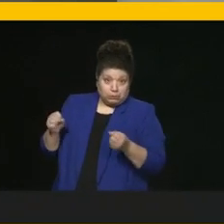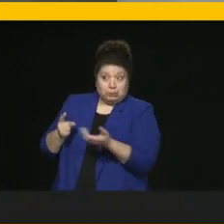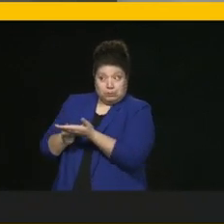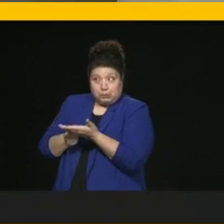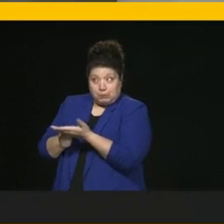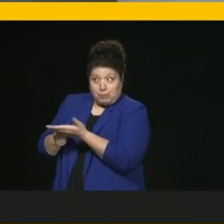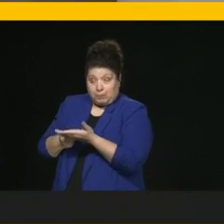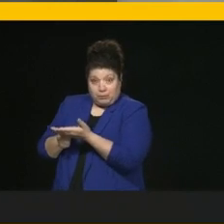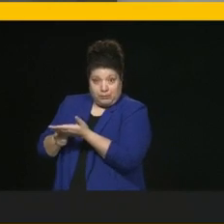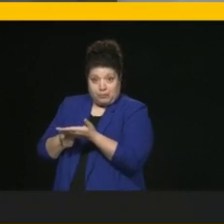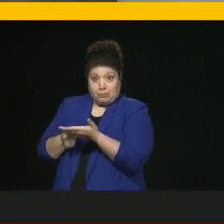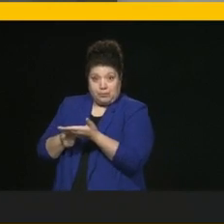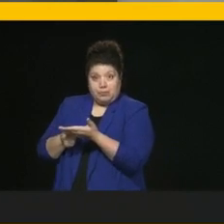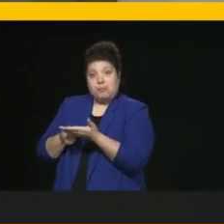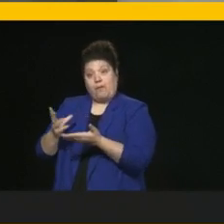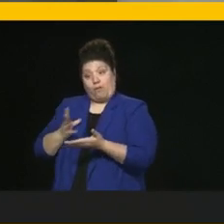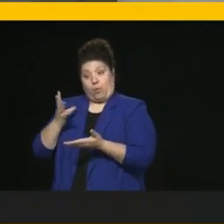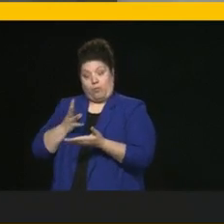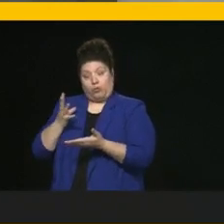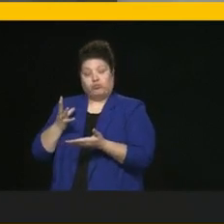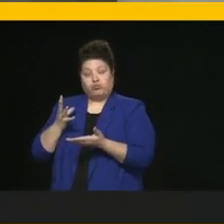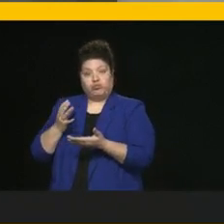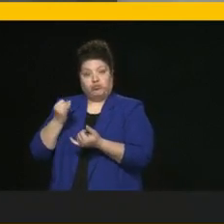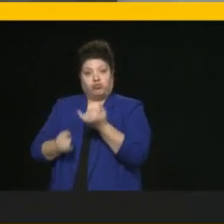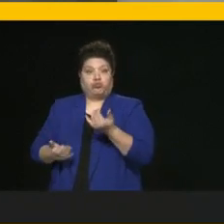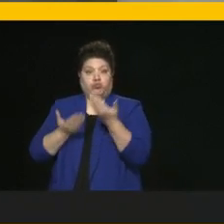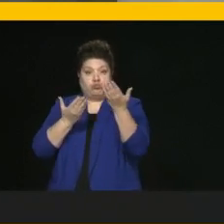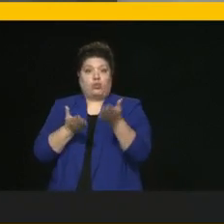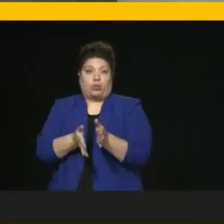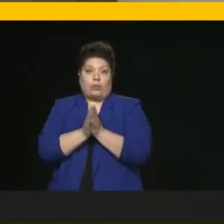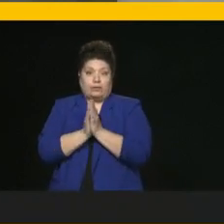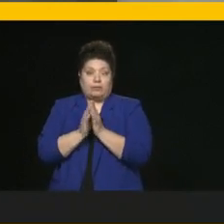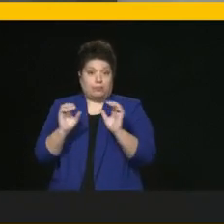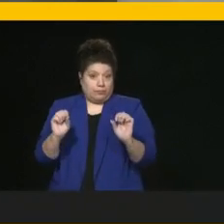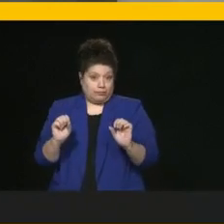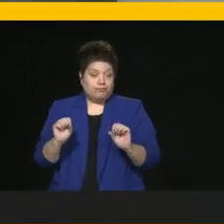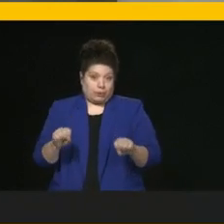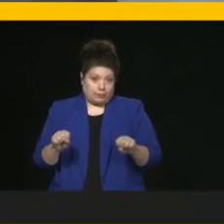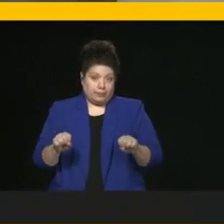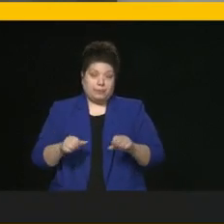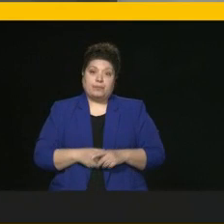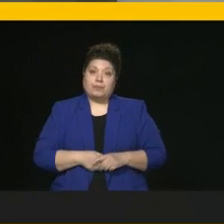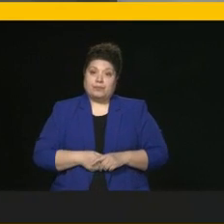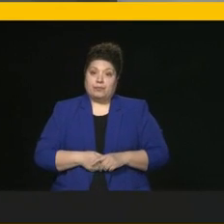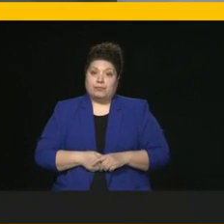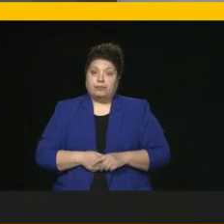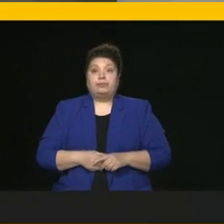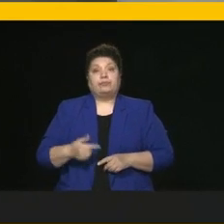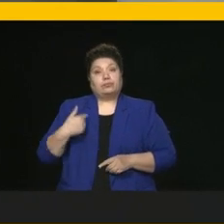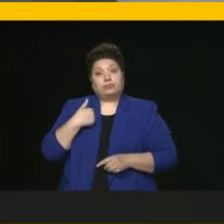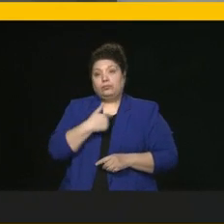AND THESE DISCUSSIONS COULD POTENTIALLY LEAD TO A FORMAL